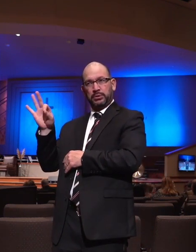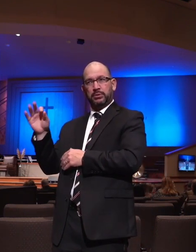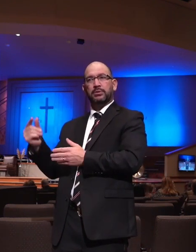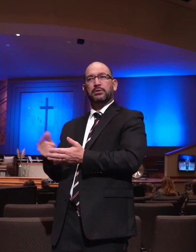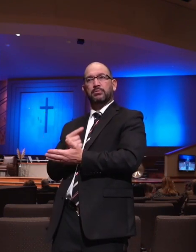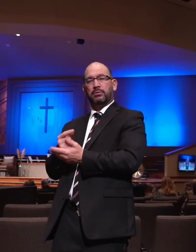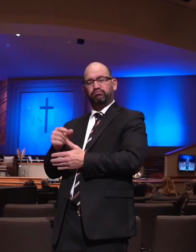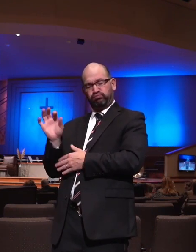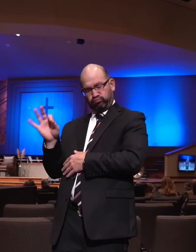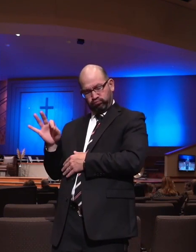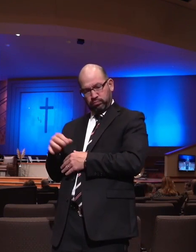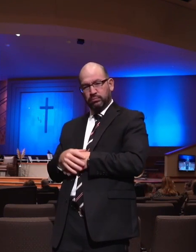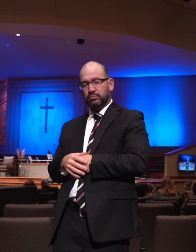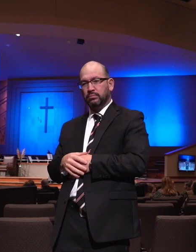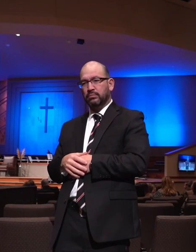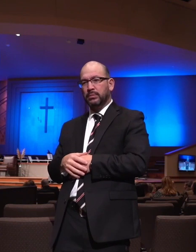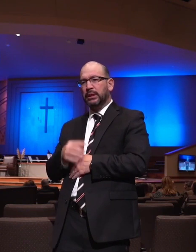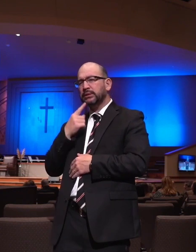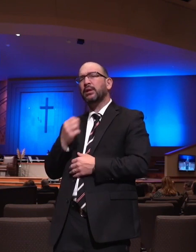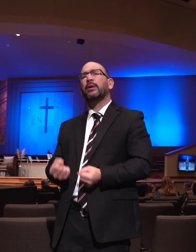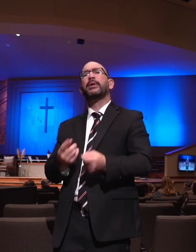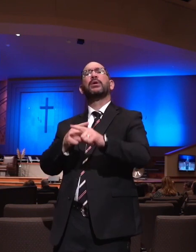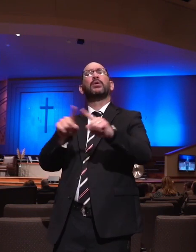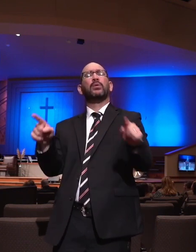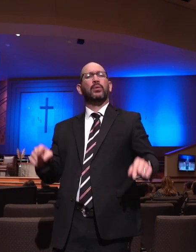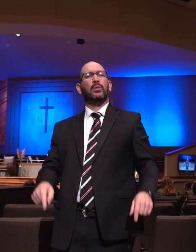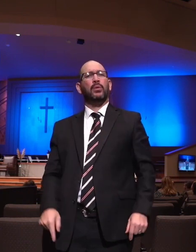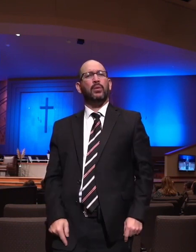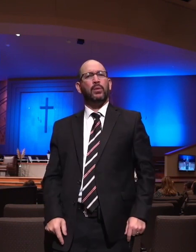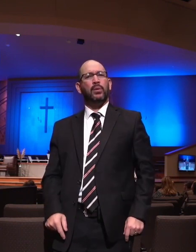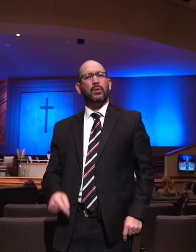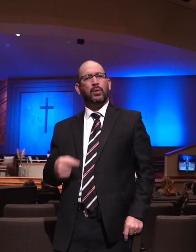close their eyes and I said how many of you have done what we just talked about